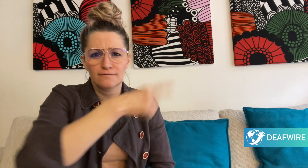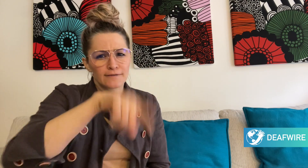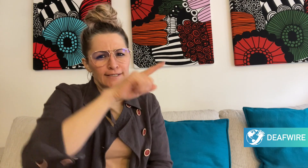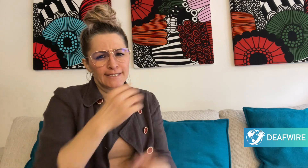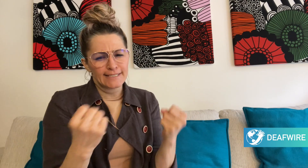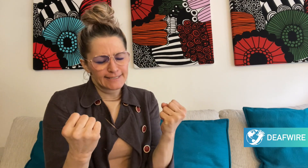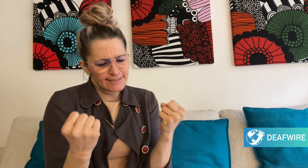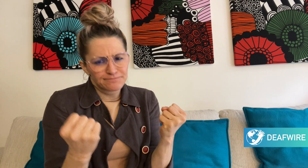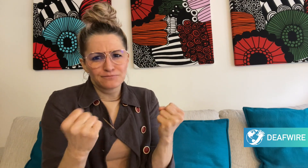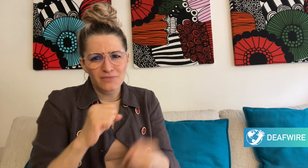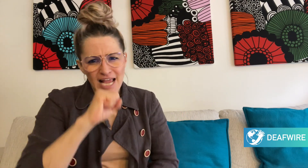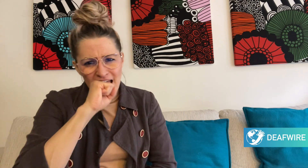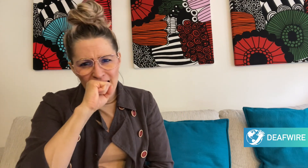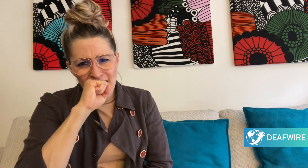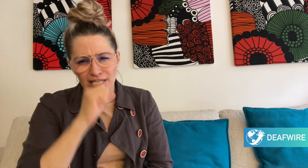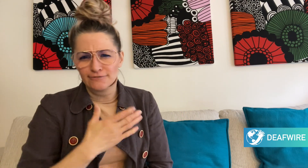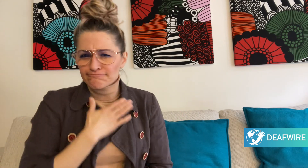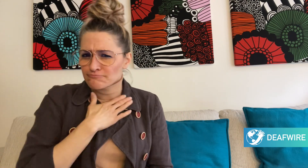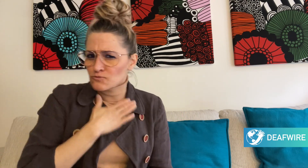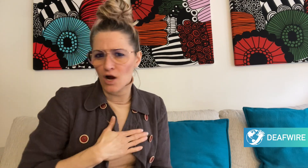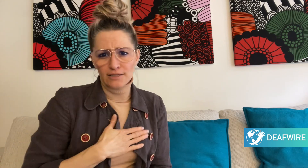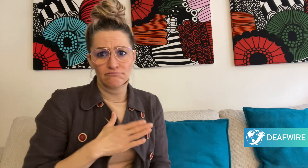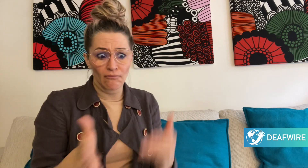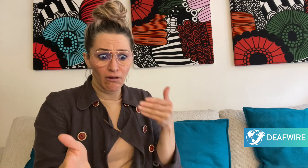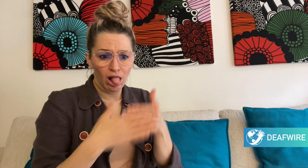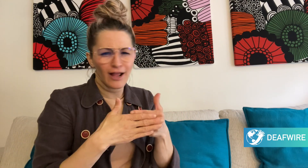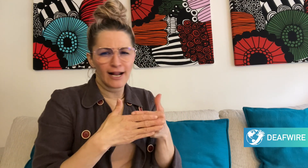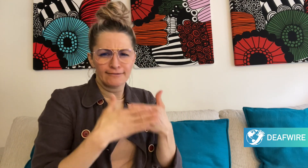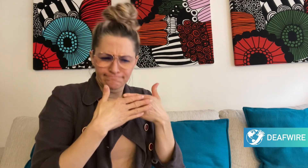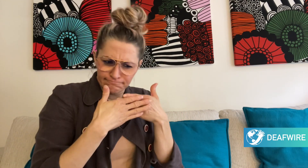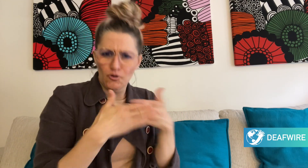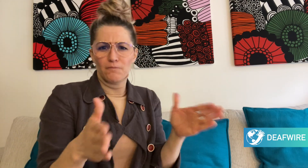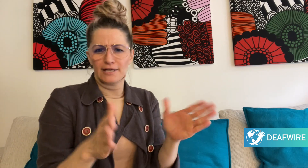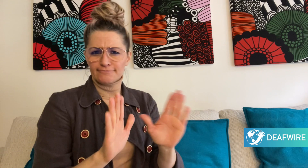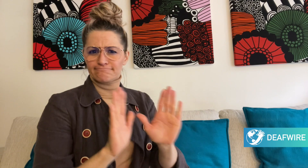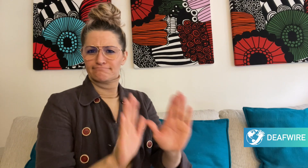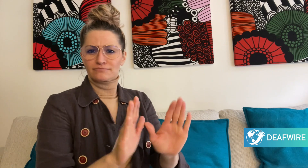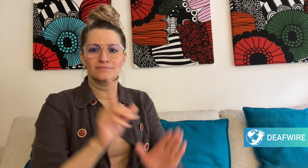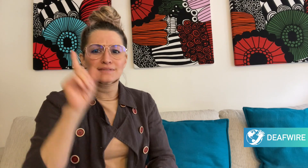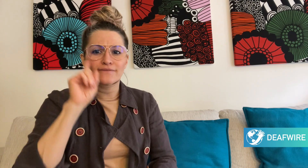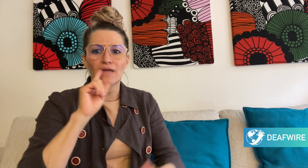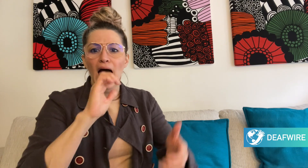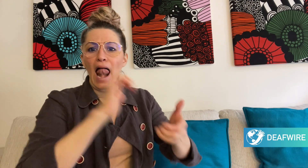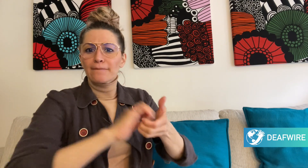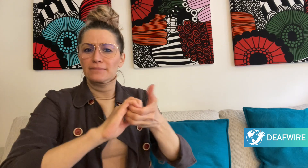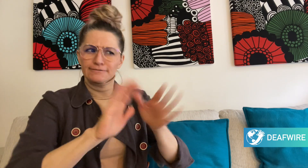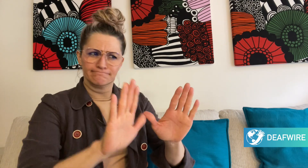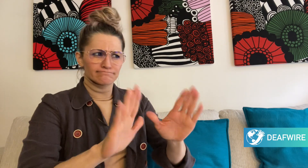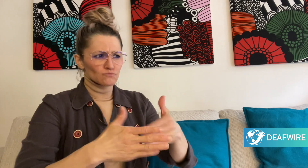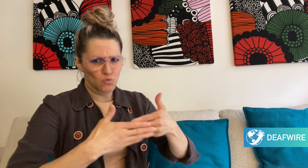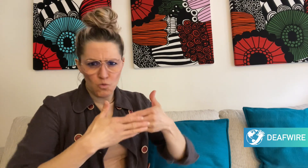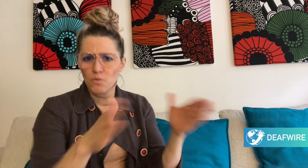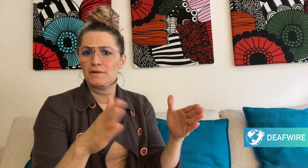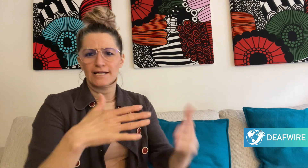who are determined to keep Deaf clubs operating